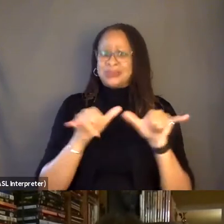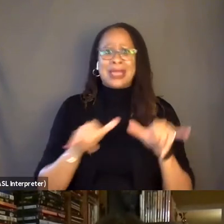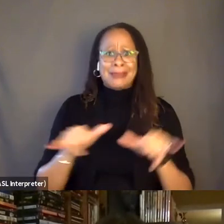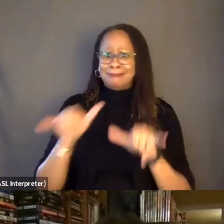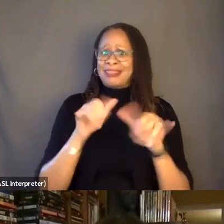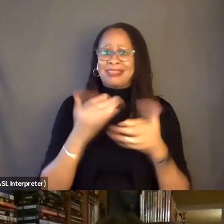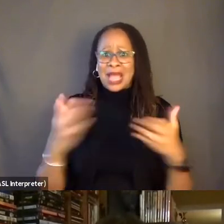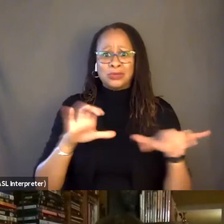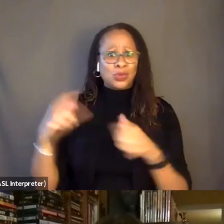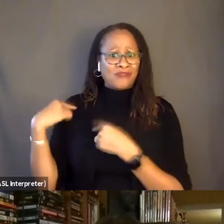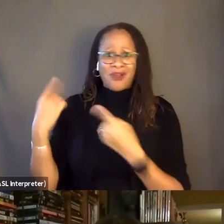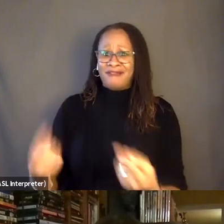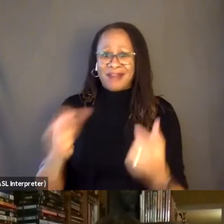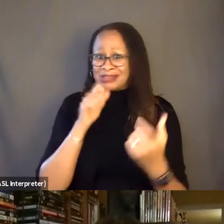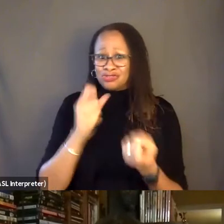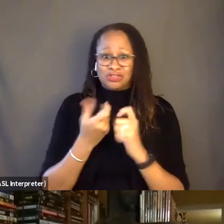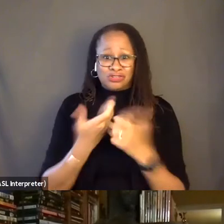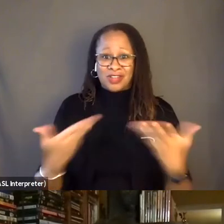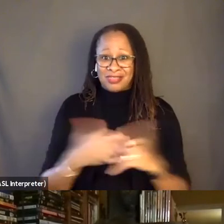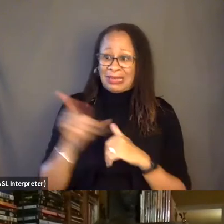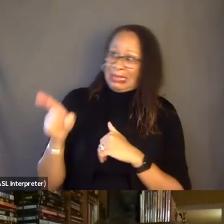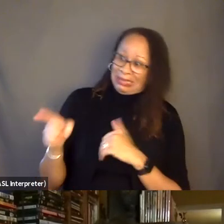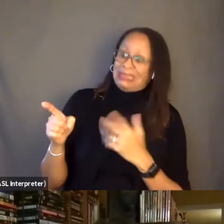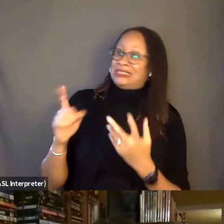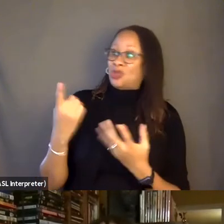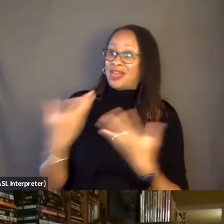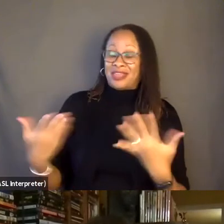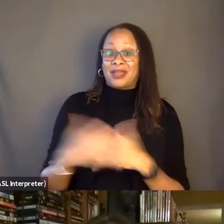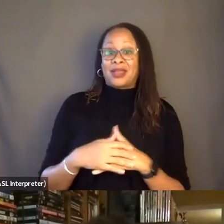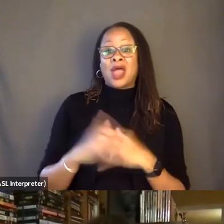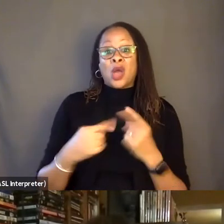So when Time Magazine gave the guardians,